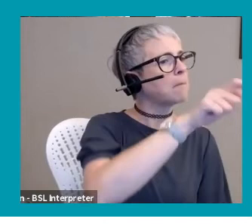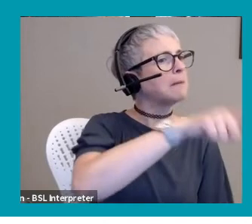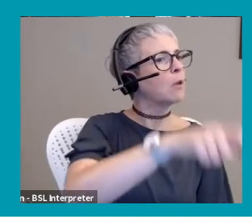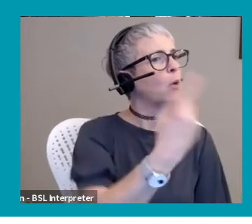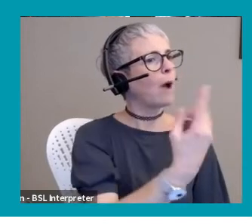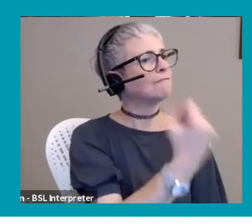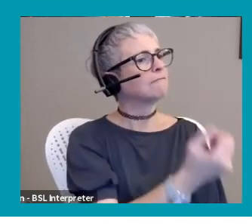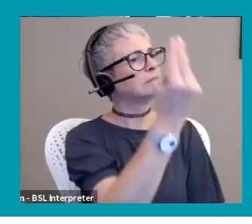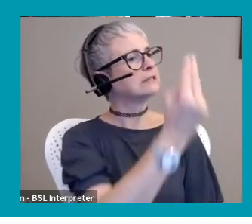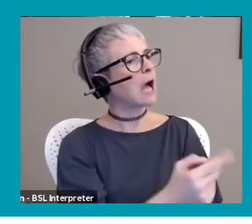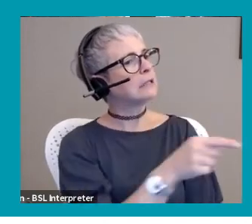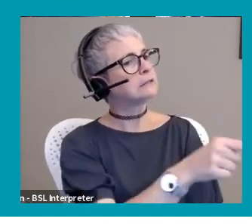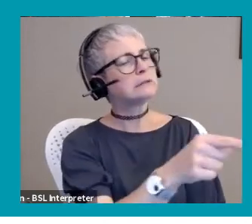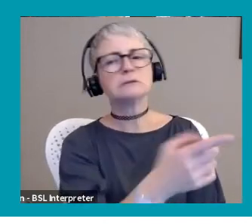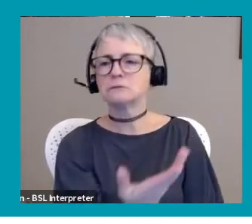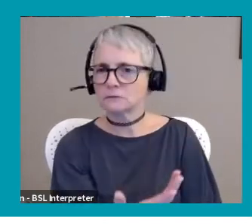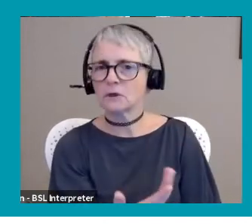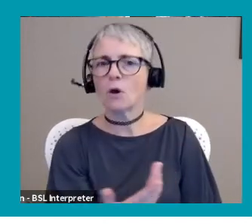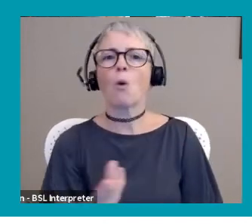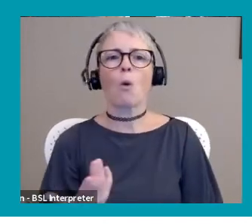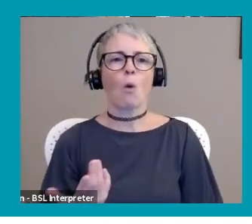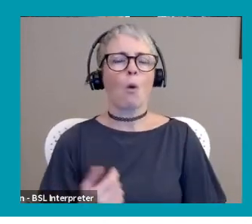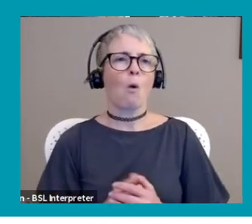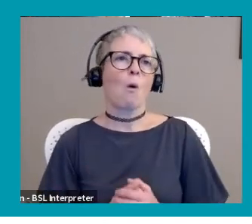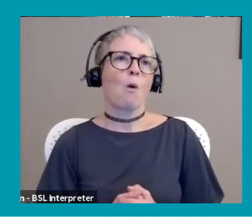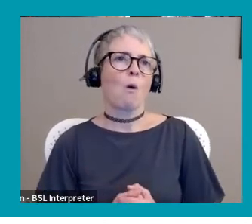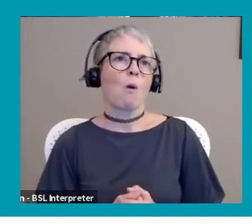Or perhaps you are looking for a graphic designer what is a disability